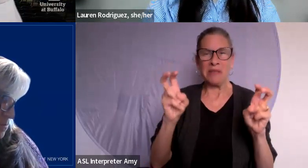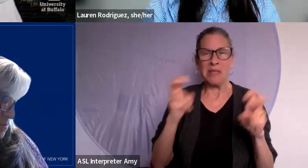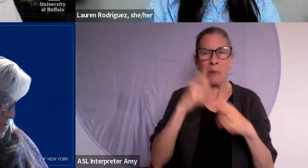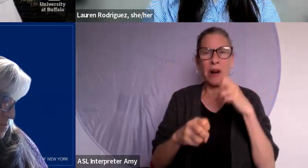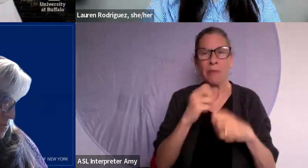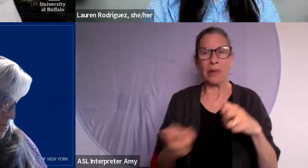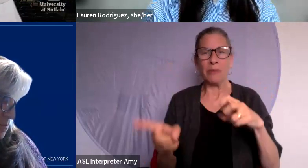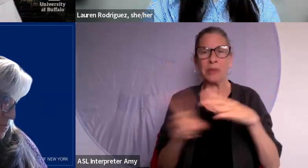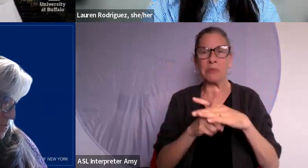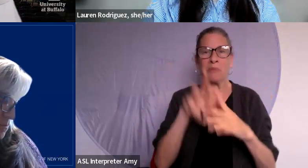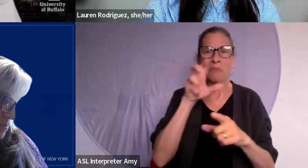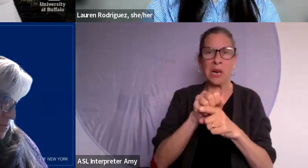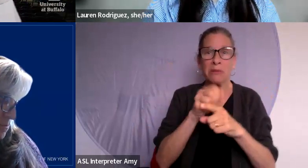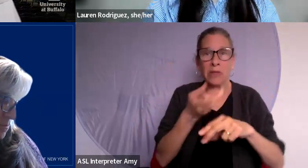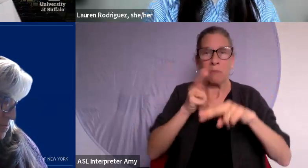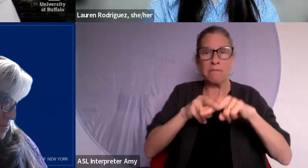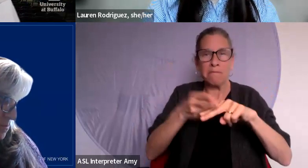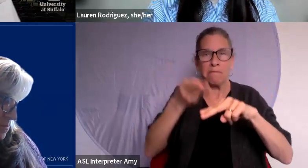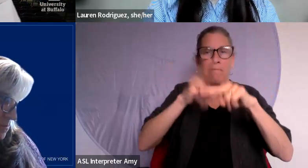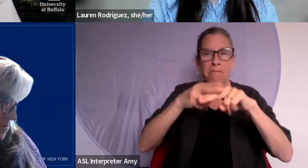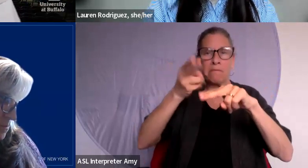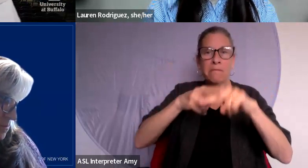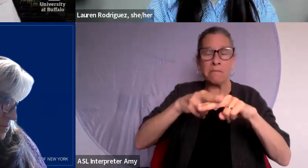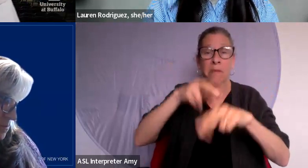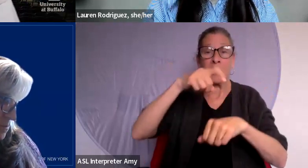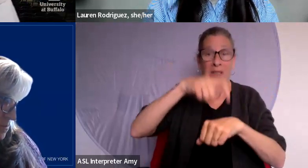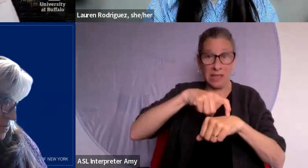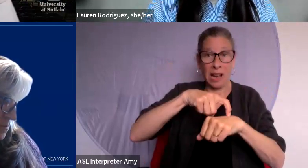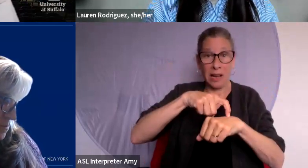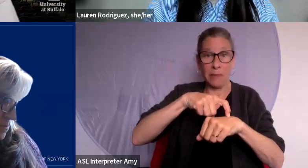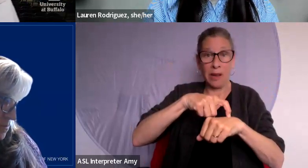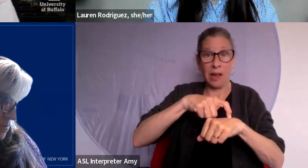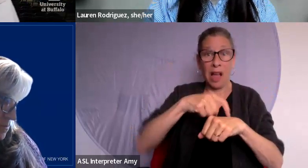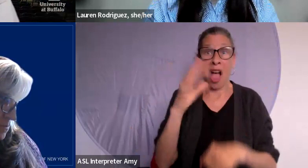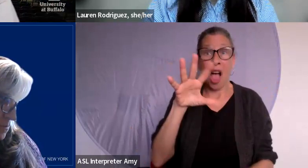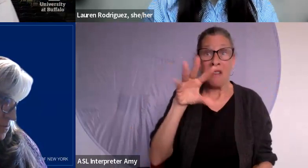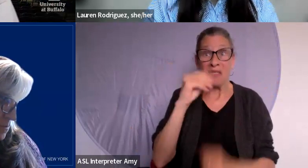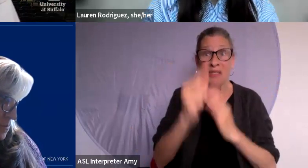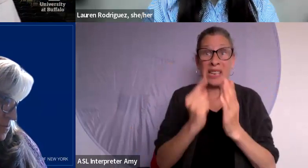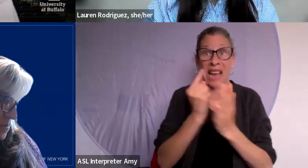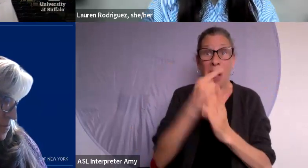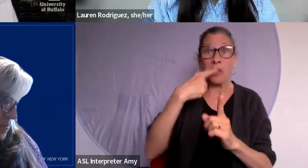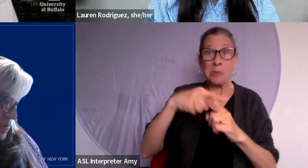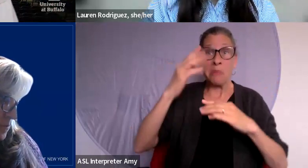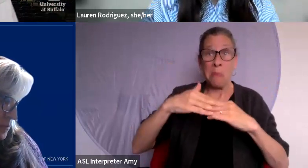exponentially that time commitment grows exponentially, where you're going to spend 50 hours plus, if you're trying to